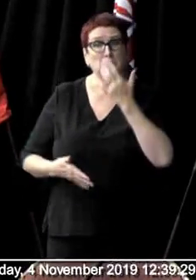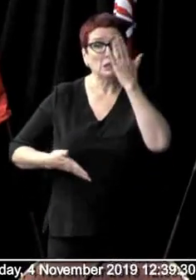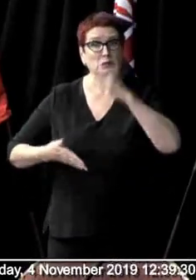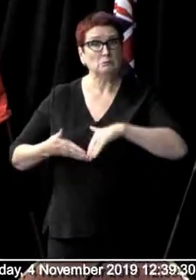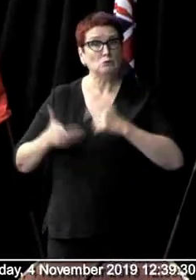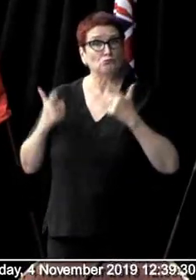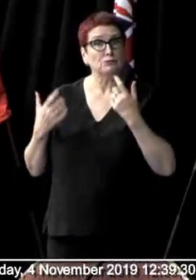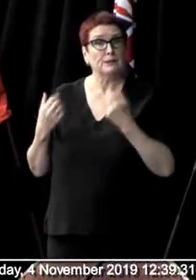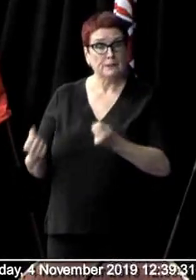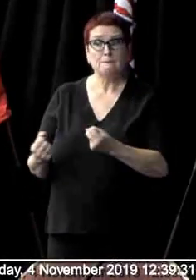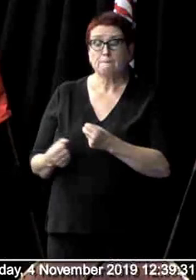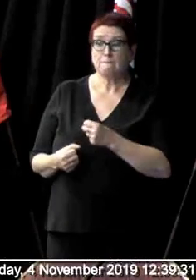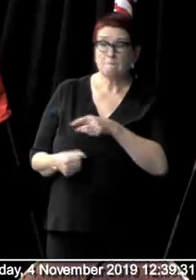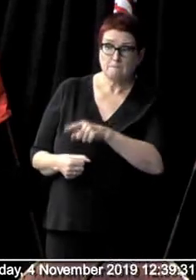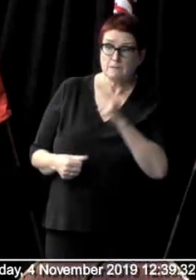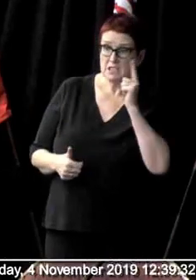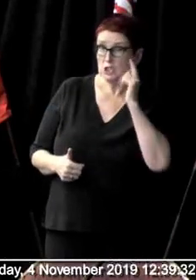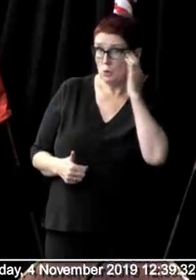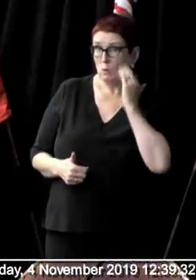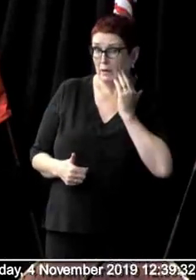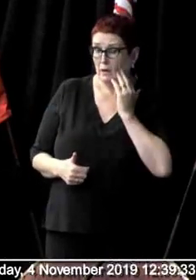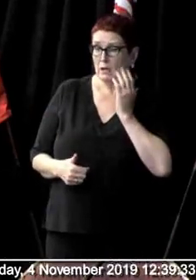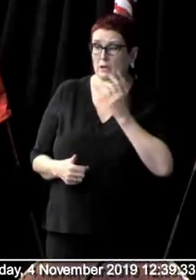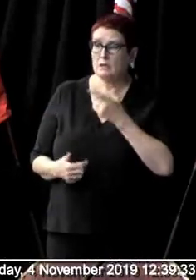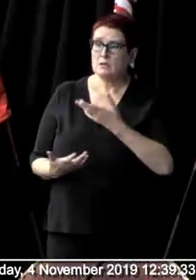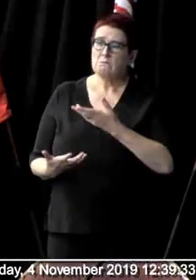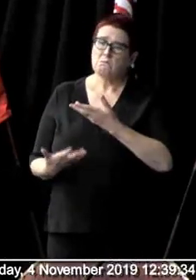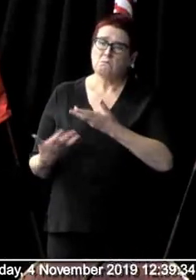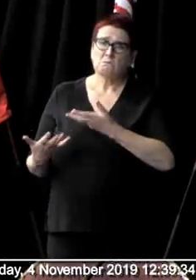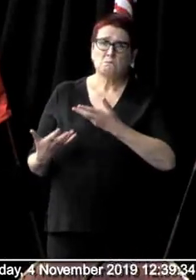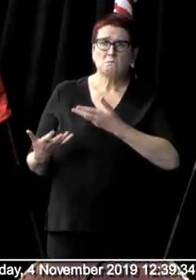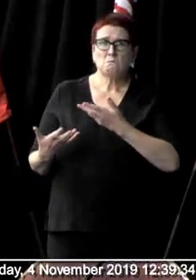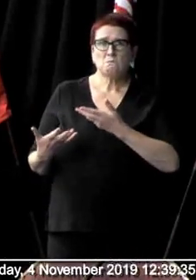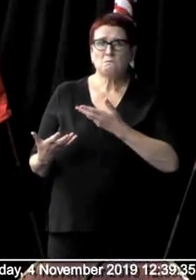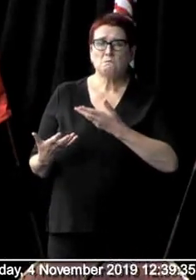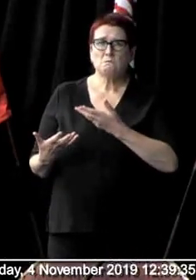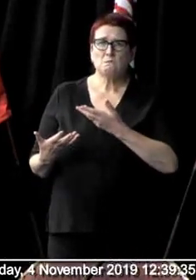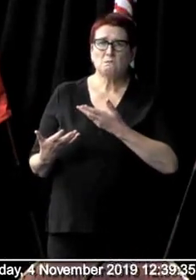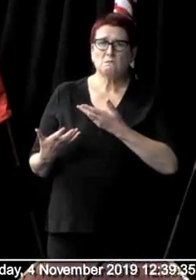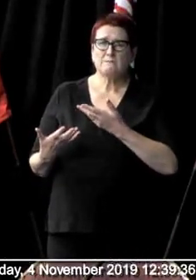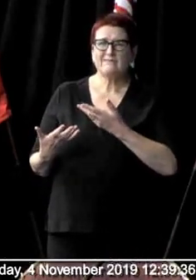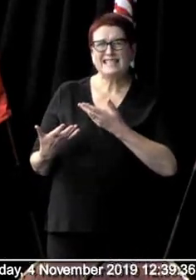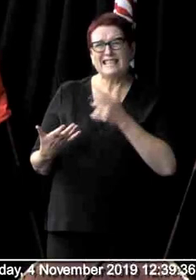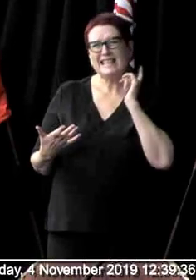She was – there was no – there was no – she wasn’t as exceptional